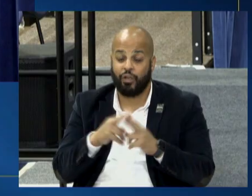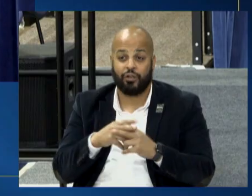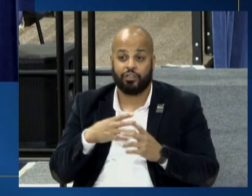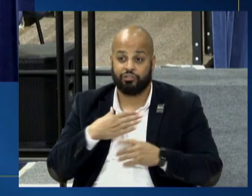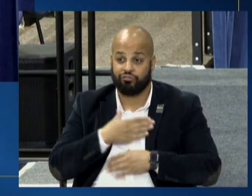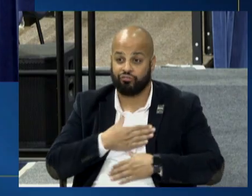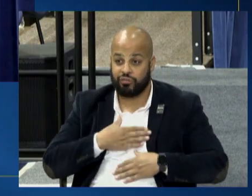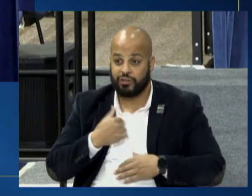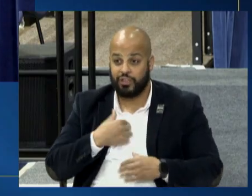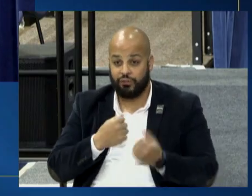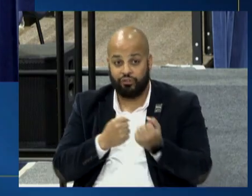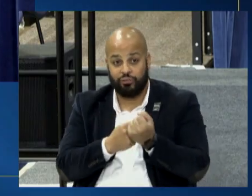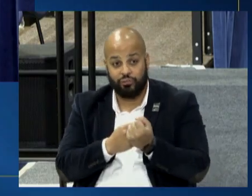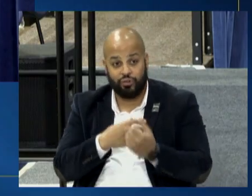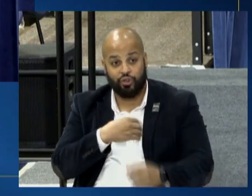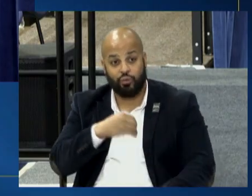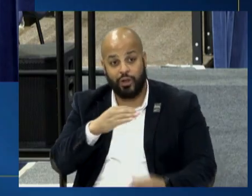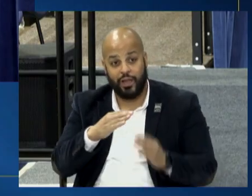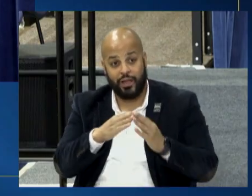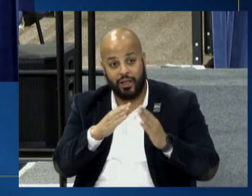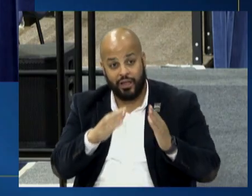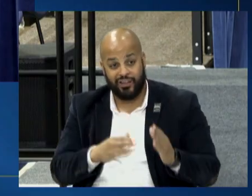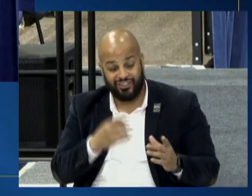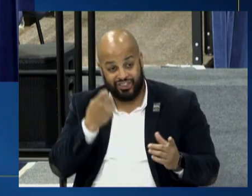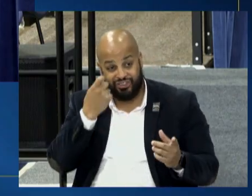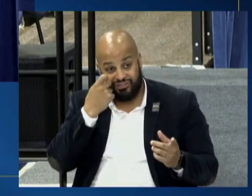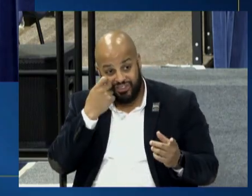of the White House and the president just very recently, when we were able